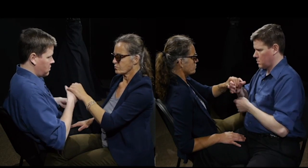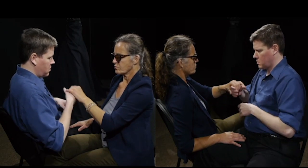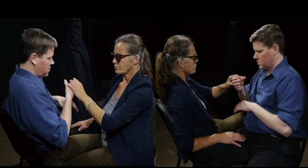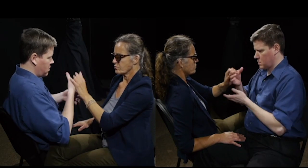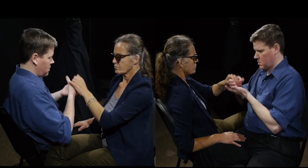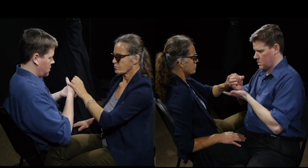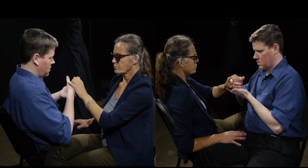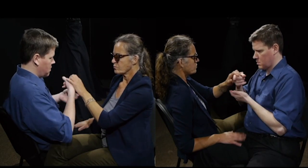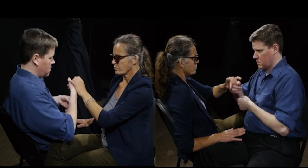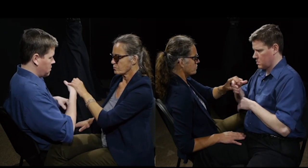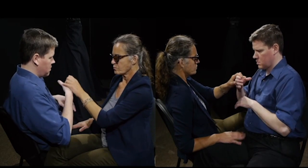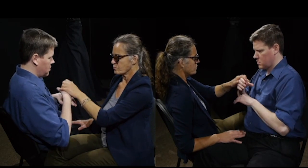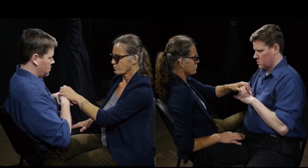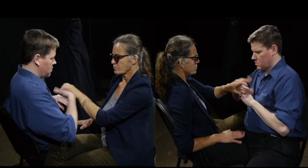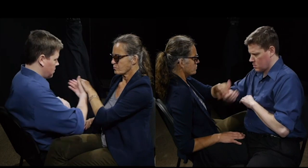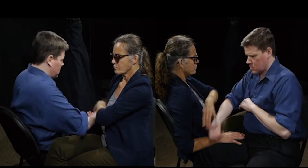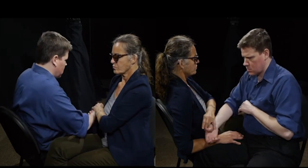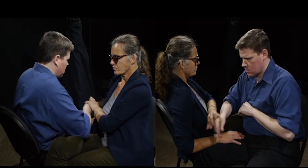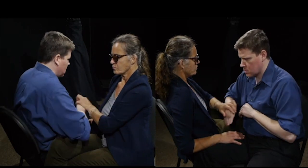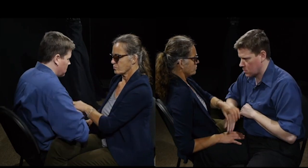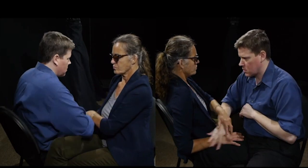such as a cup getting knocked over and spilling.